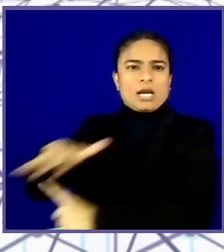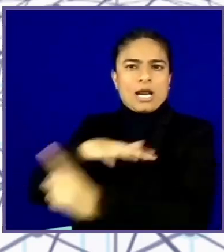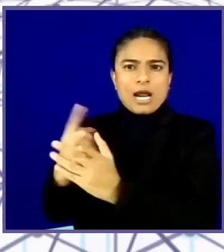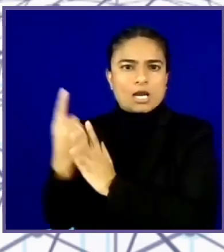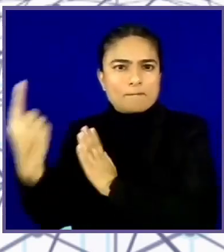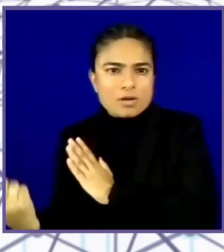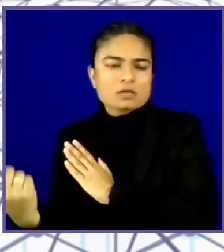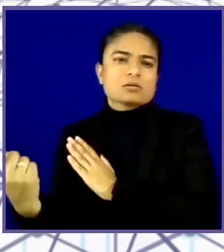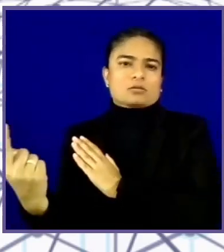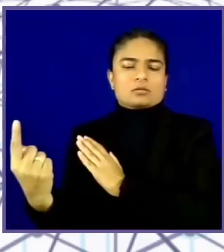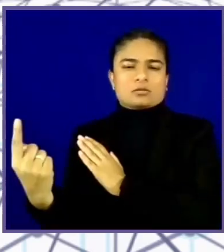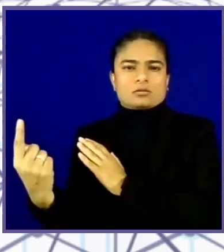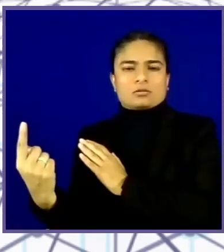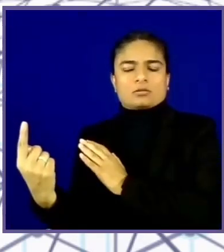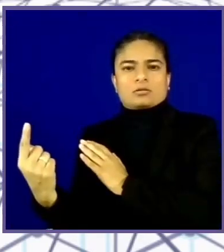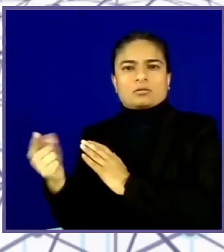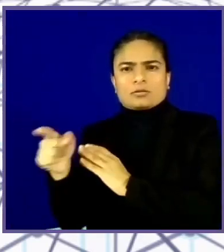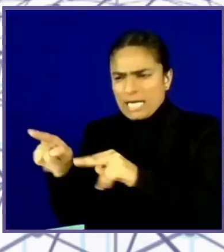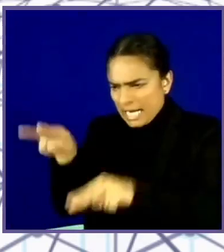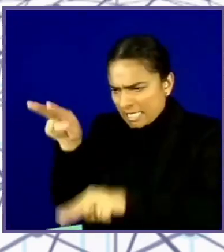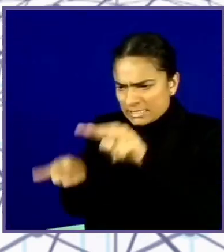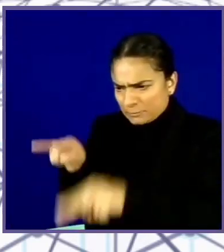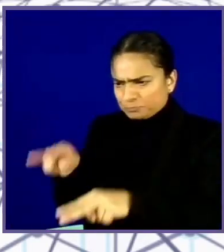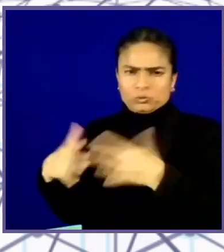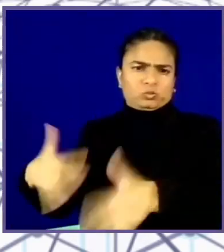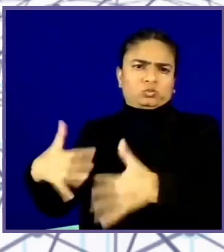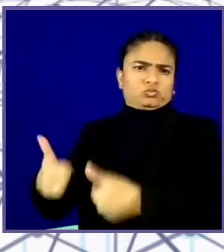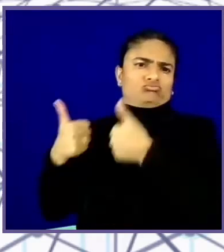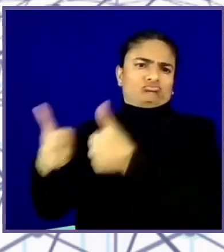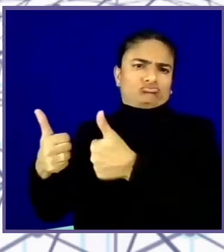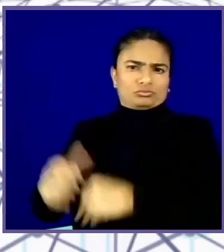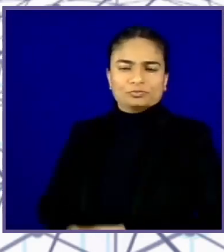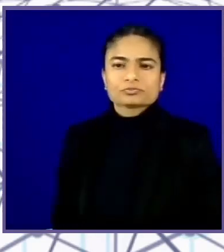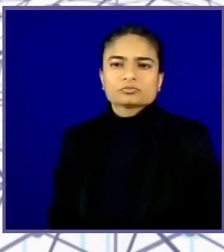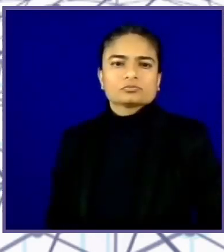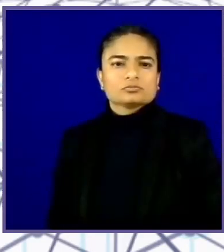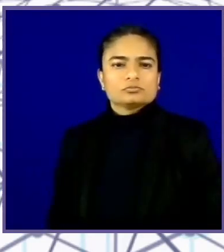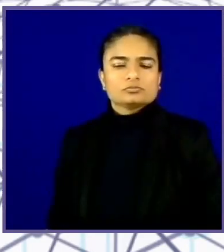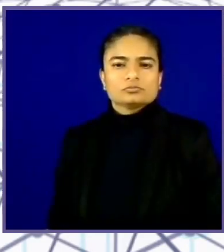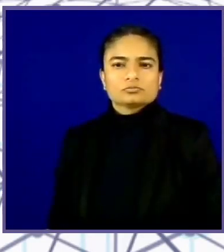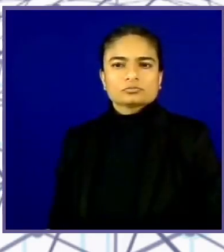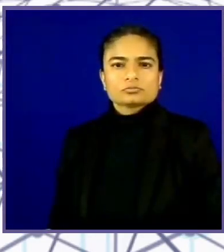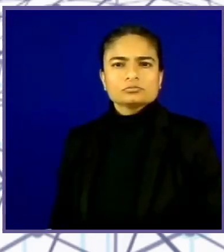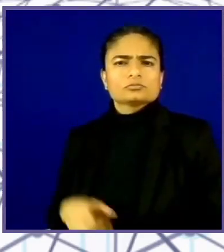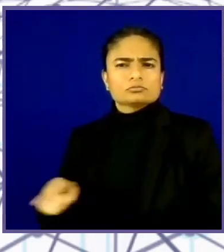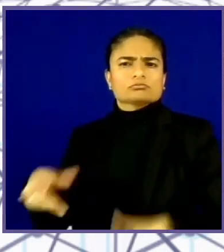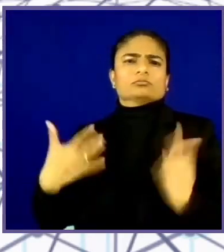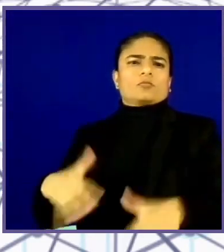readiness to accept their disability emotionally and psychologically and seek to put in place